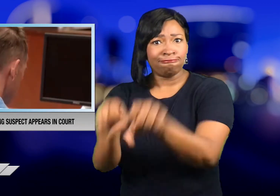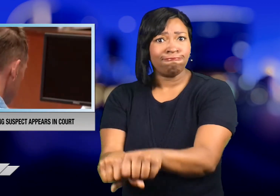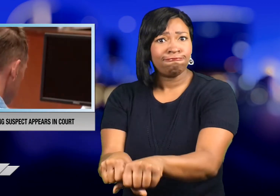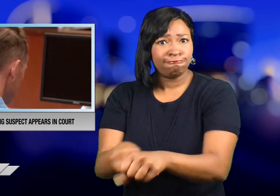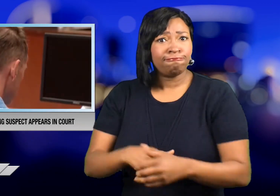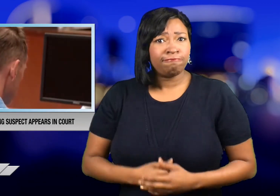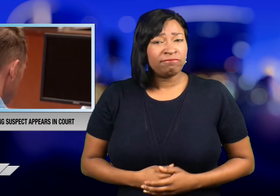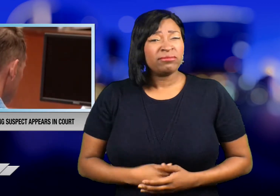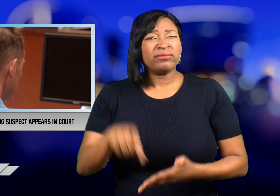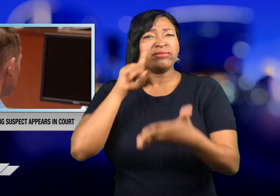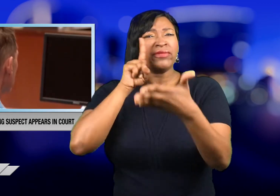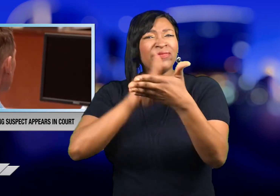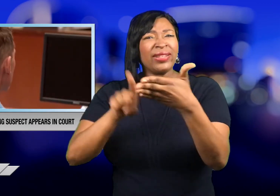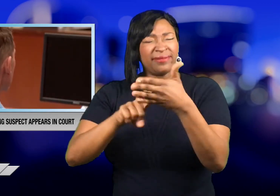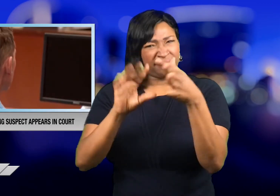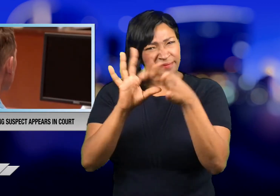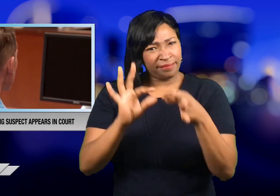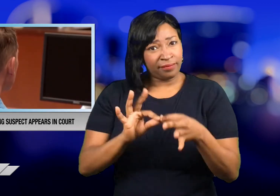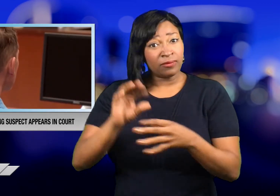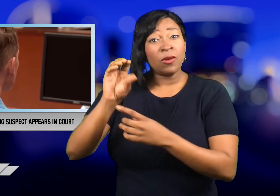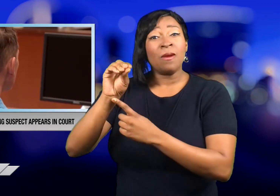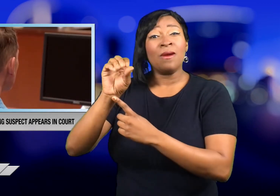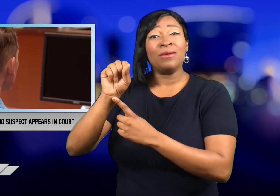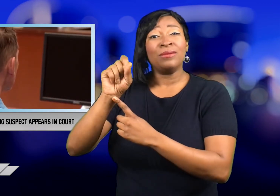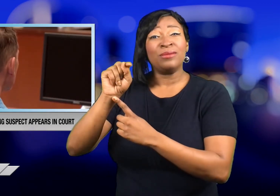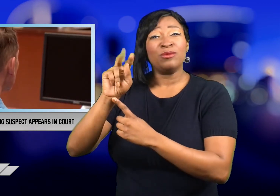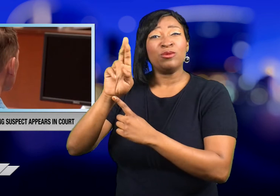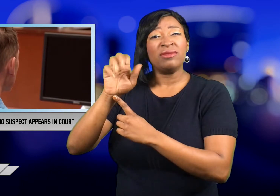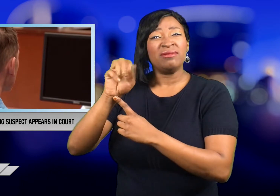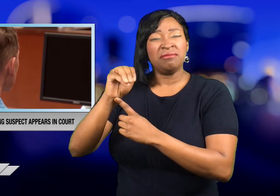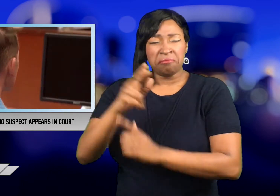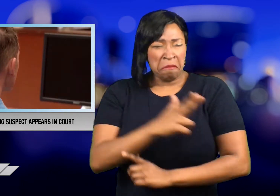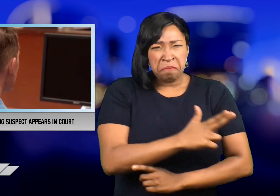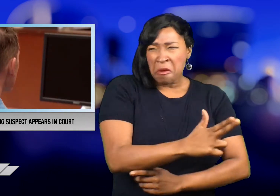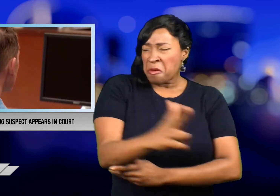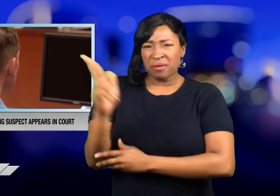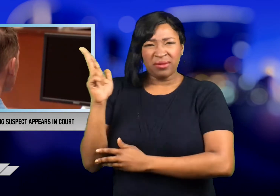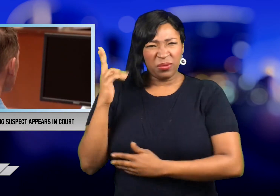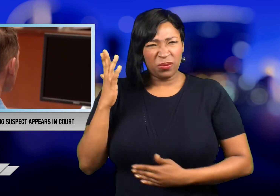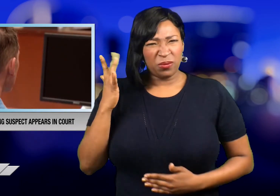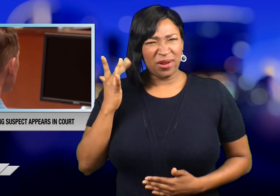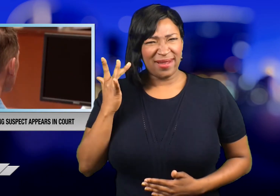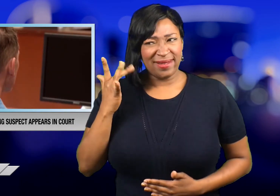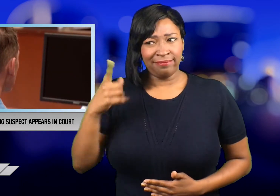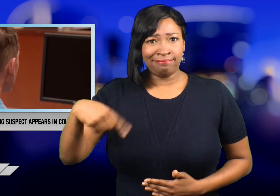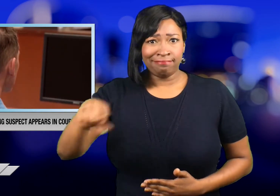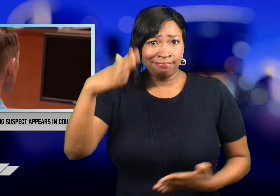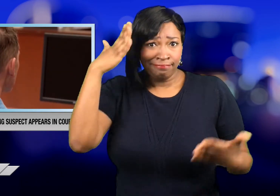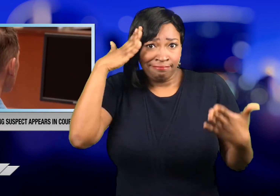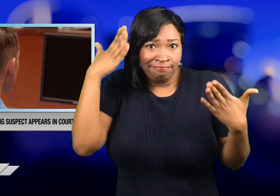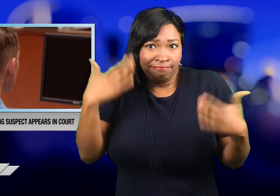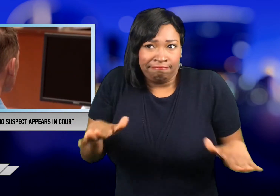Investigators say they don't know why Ostrem did it.